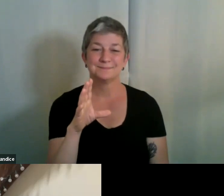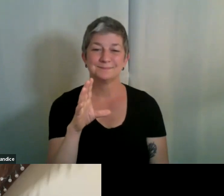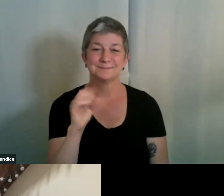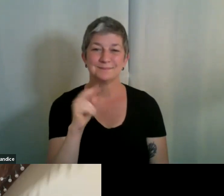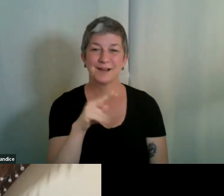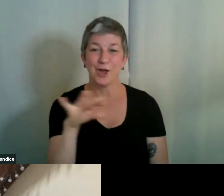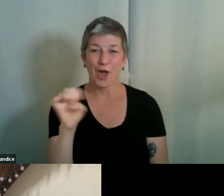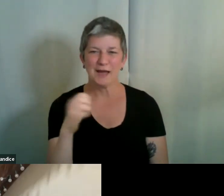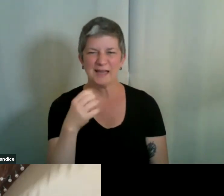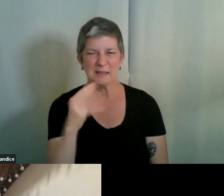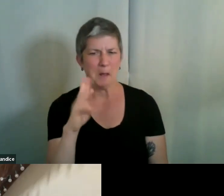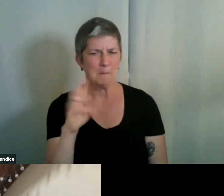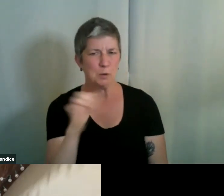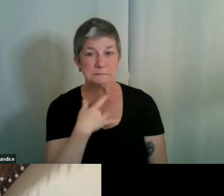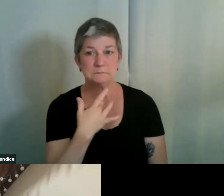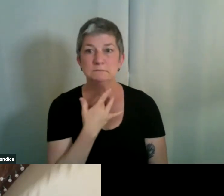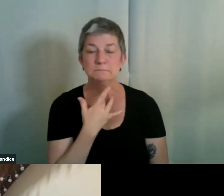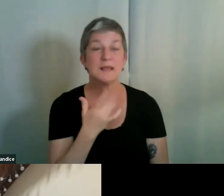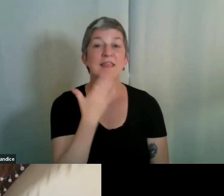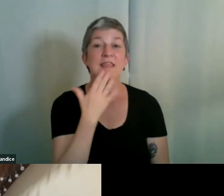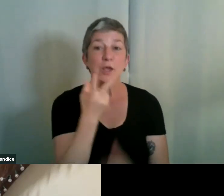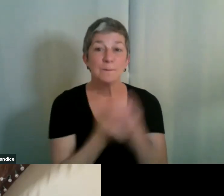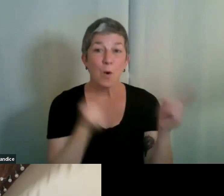Connie Vandarakis: Um, thank you both for entering in that